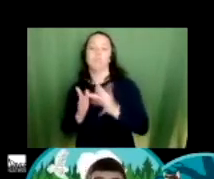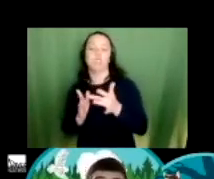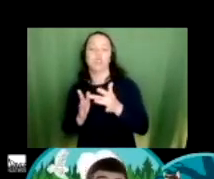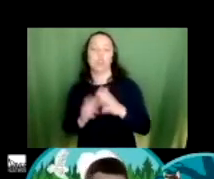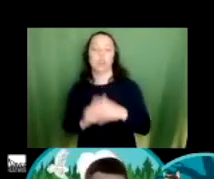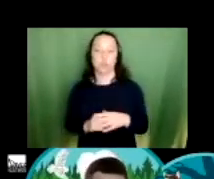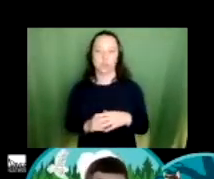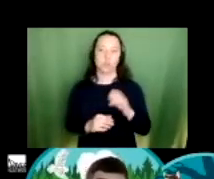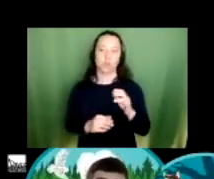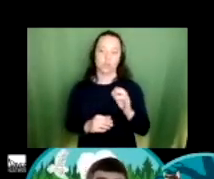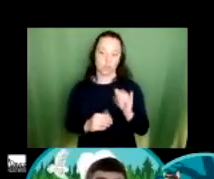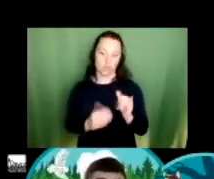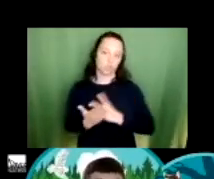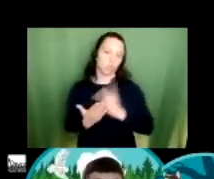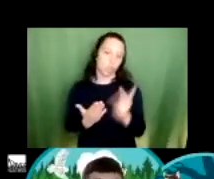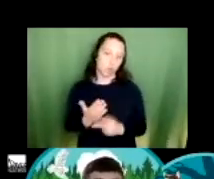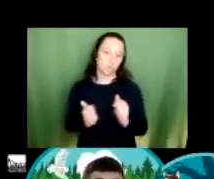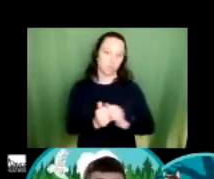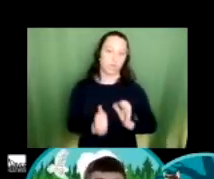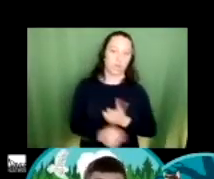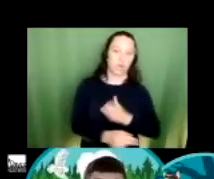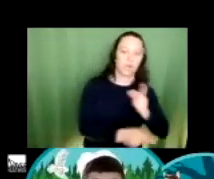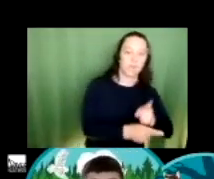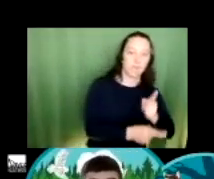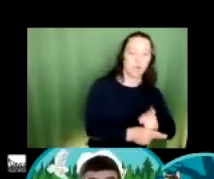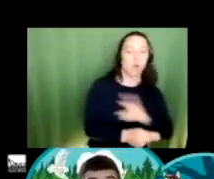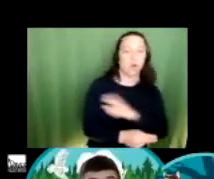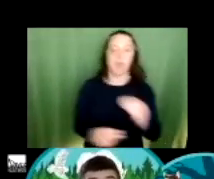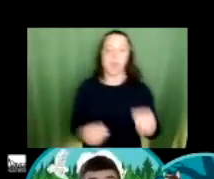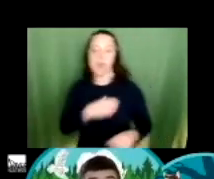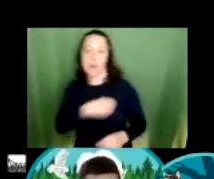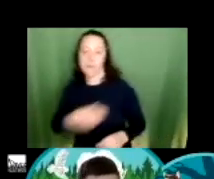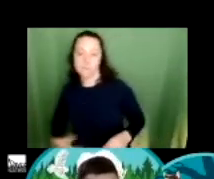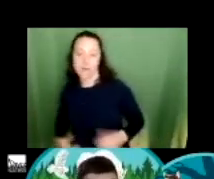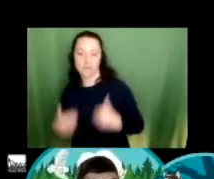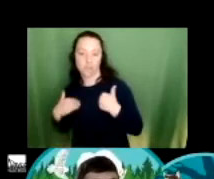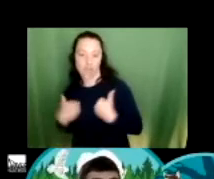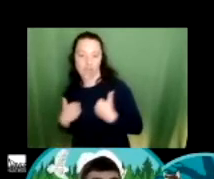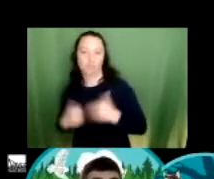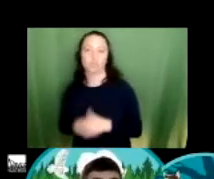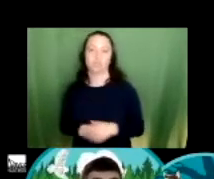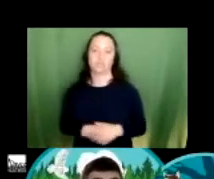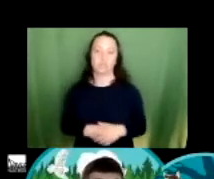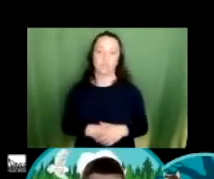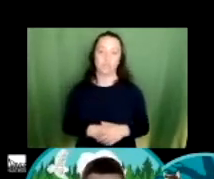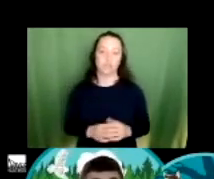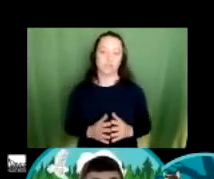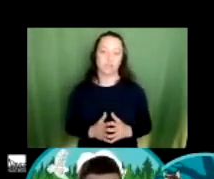with our keepers and our ambassador animals and made these presentations accessible through